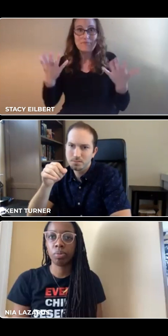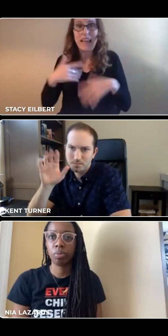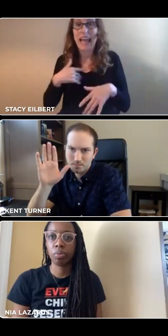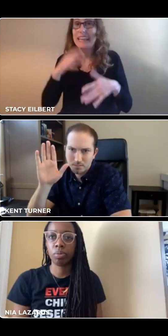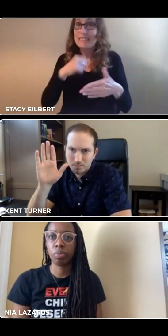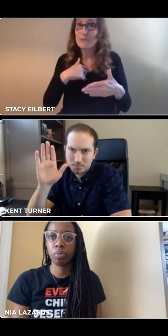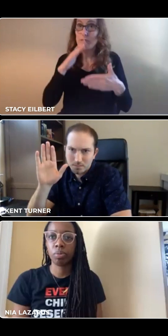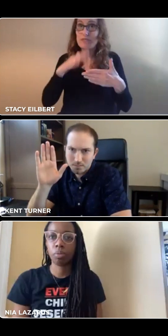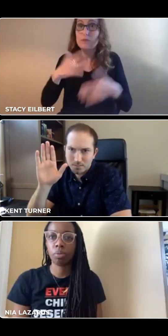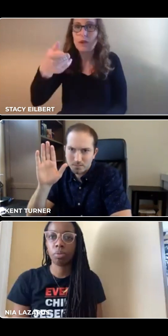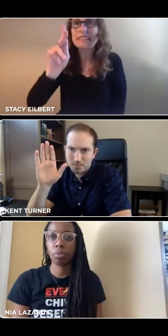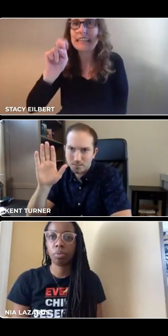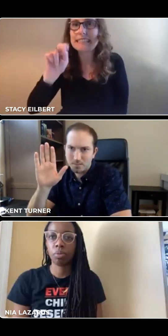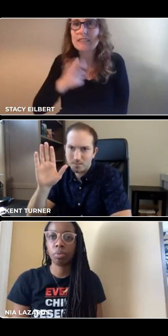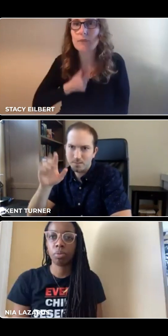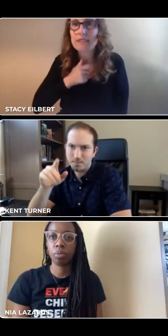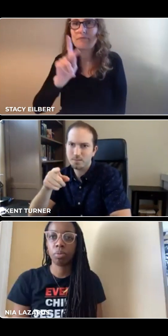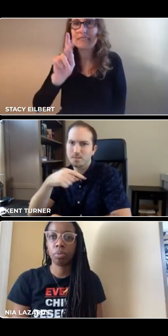Oh, yes, Kent, go ahead.